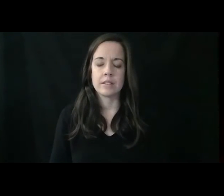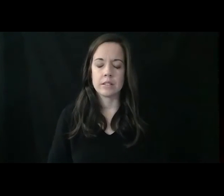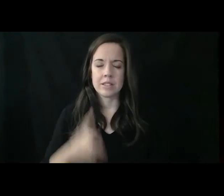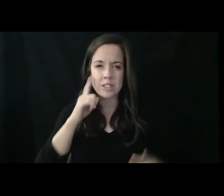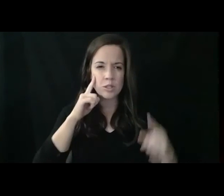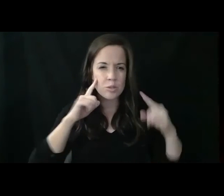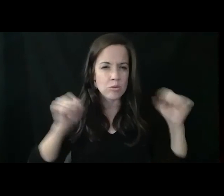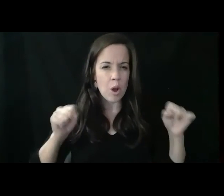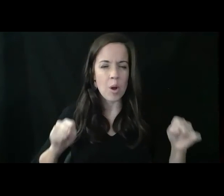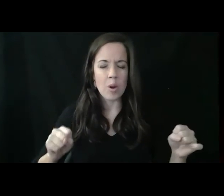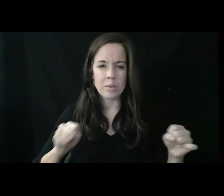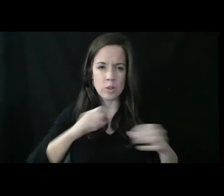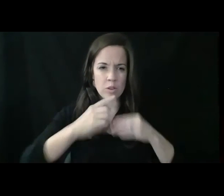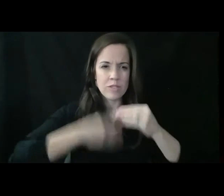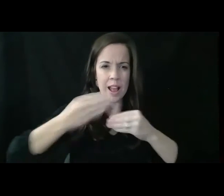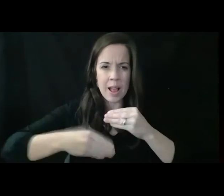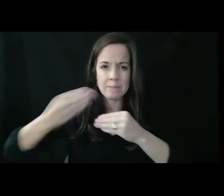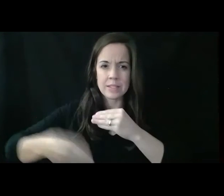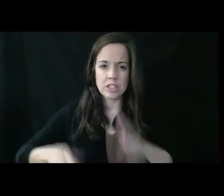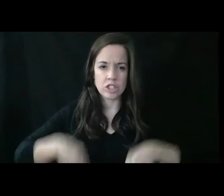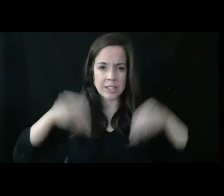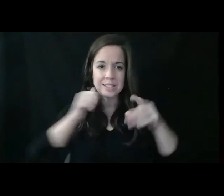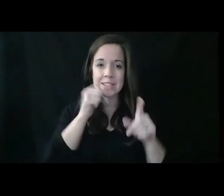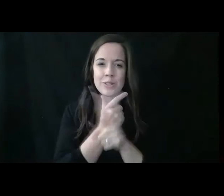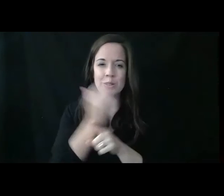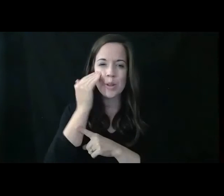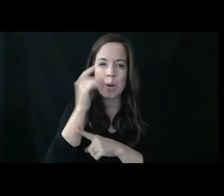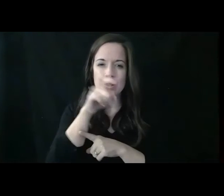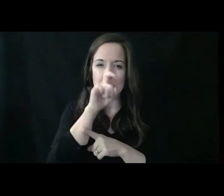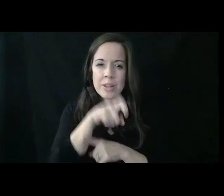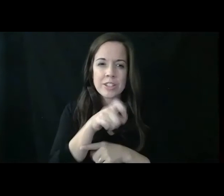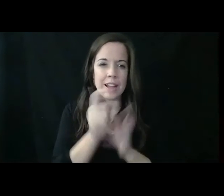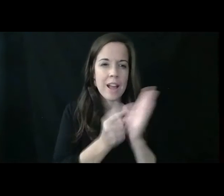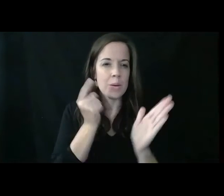Sister knows the witching hour: the night shift, the twisting streets.